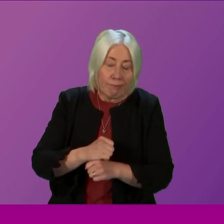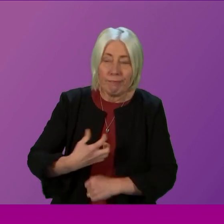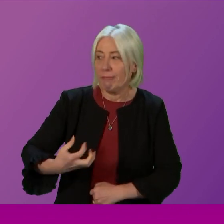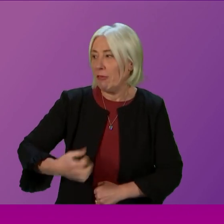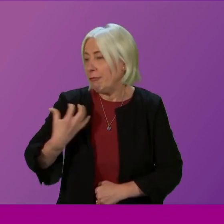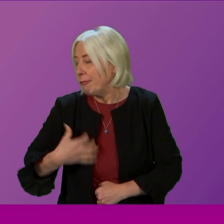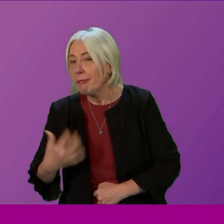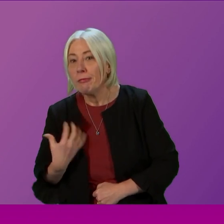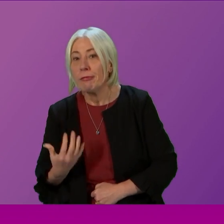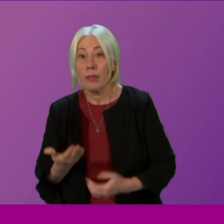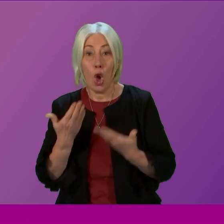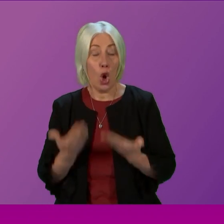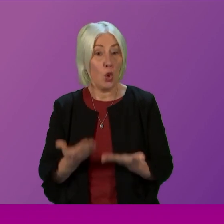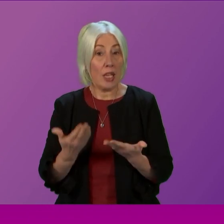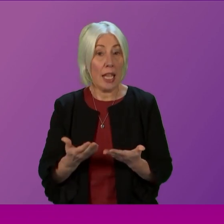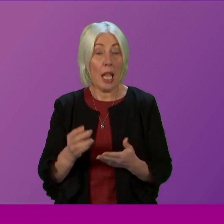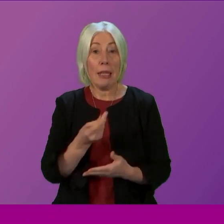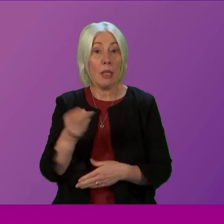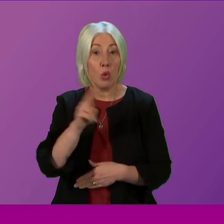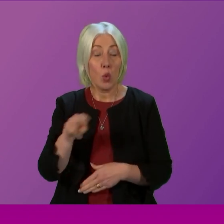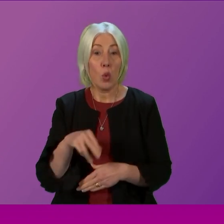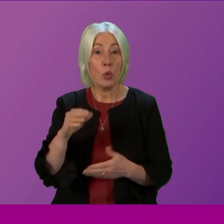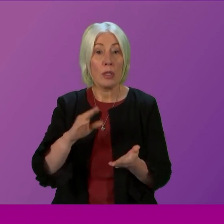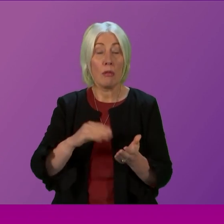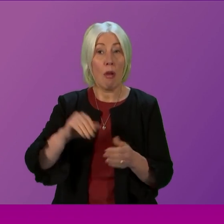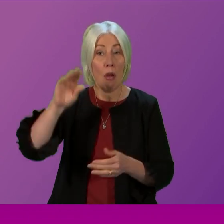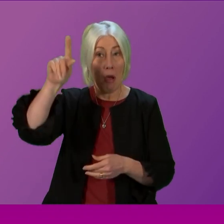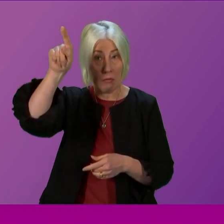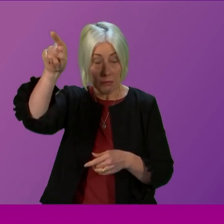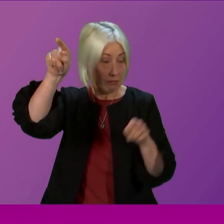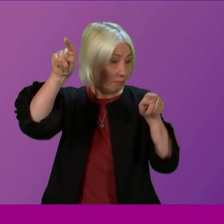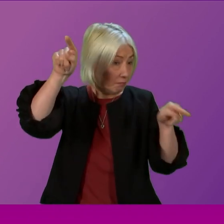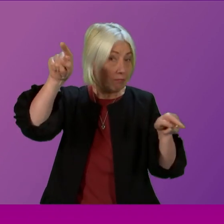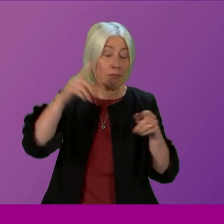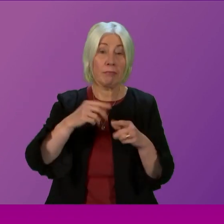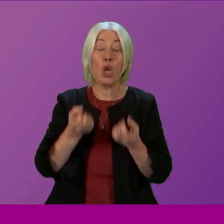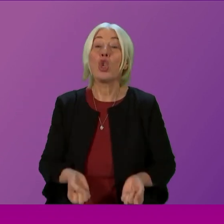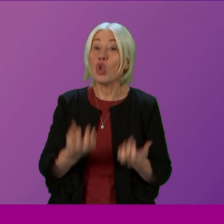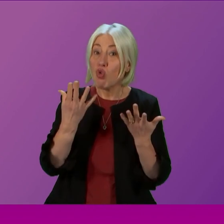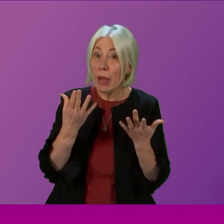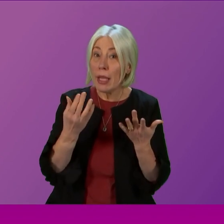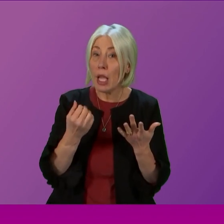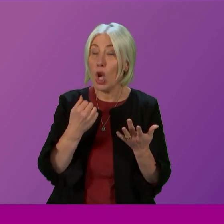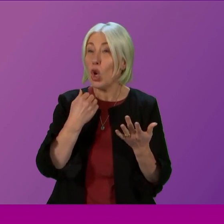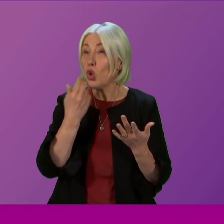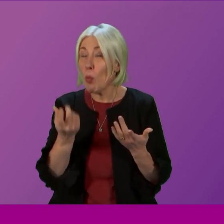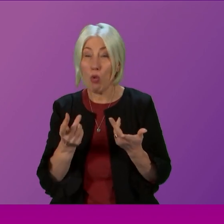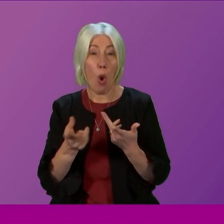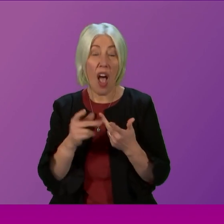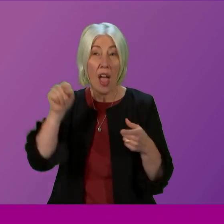Today, schools in North Lanarkshire and Moray are on strike. Tomorrow, it is Angus and East Dunbartonshire. Next week,